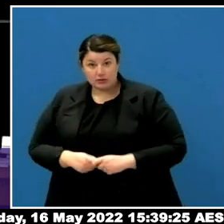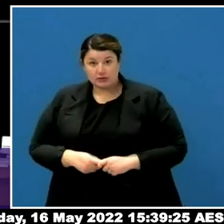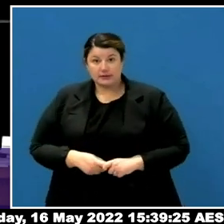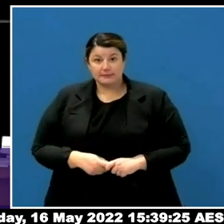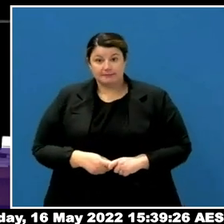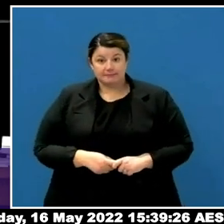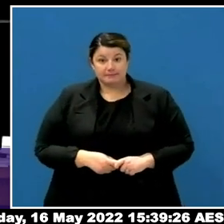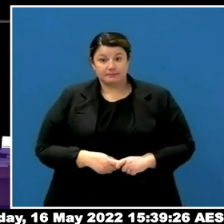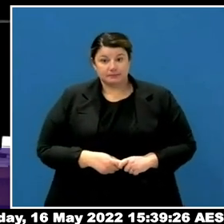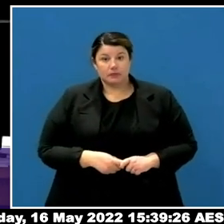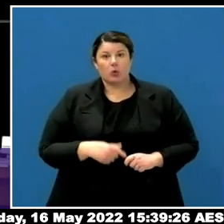The sentencing.